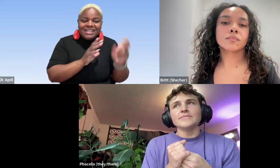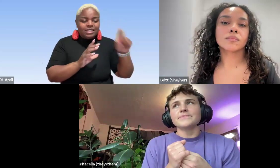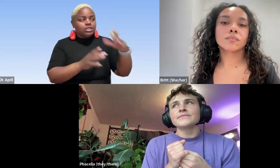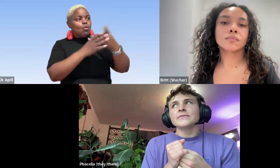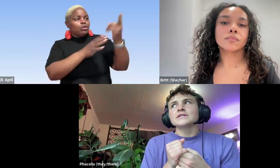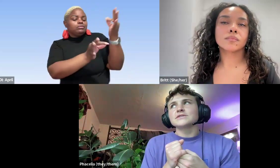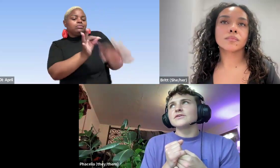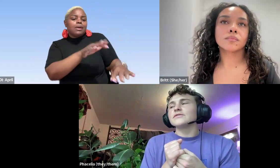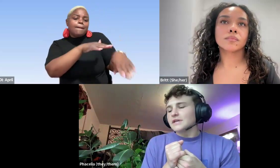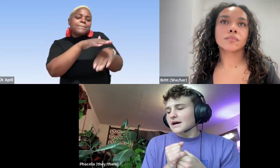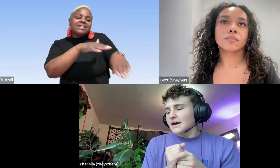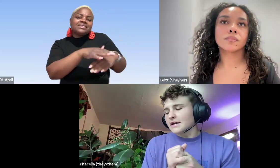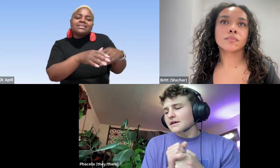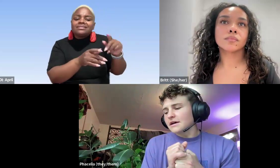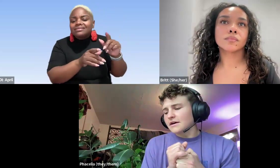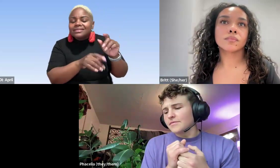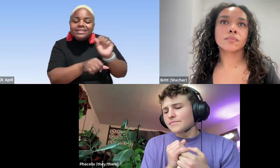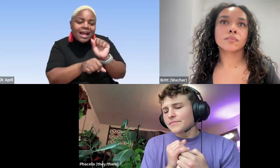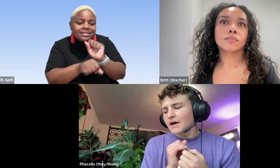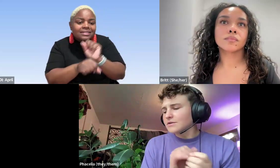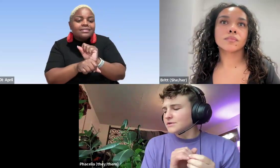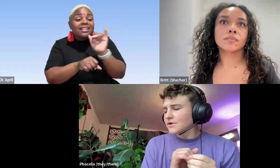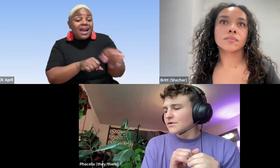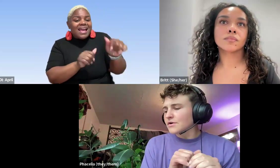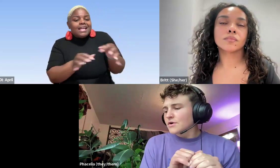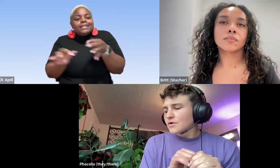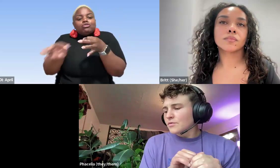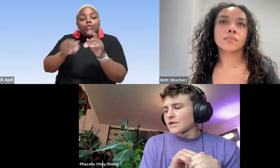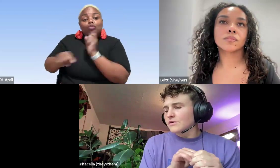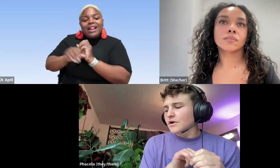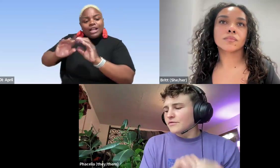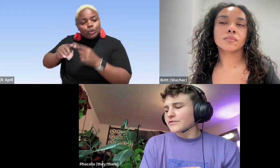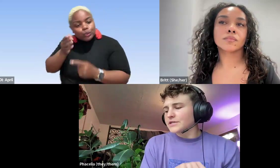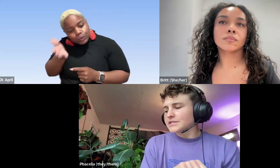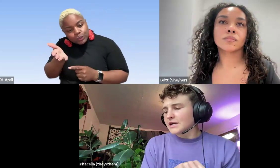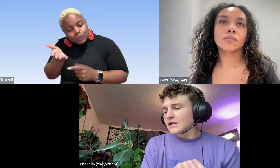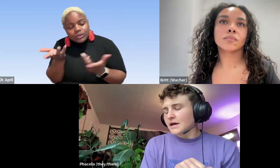Um, so, Yeah, I, um, I also, when COVID first hit,